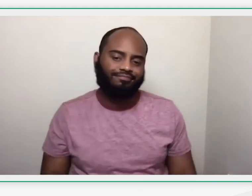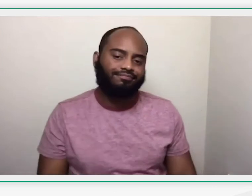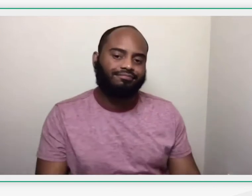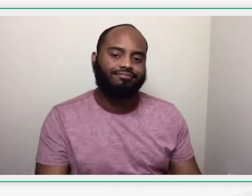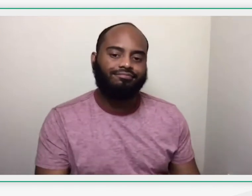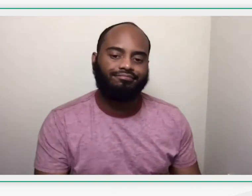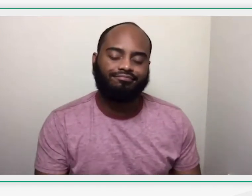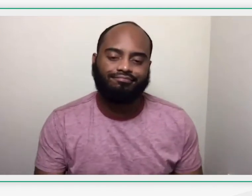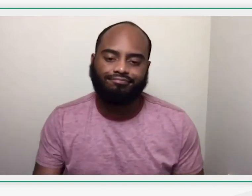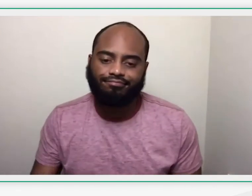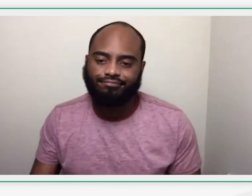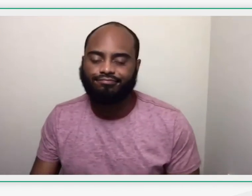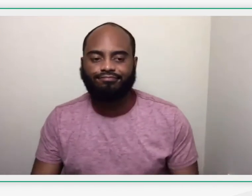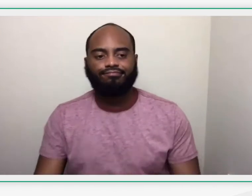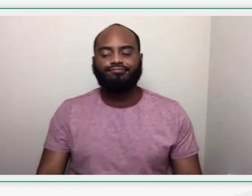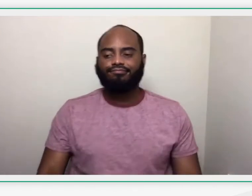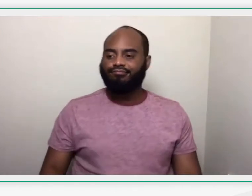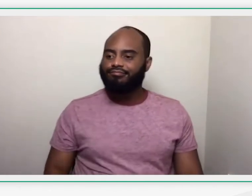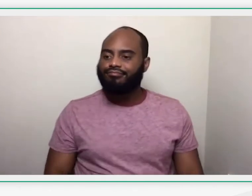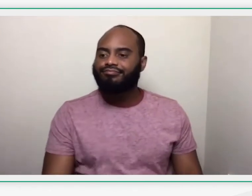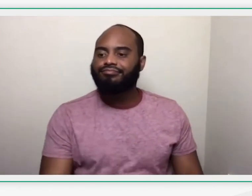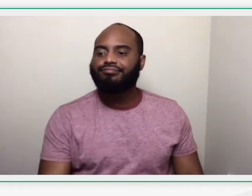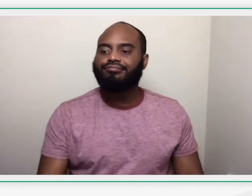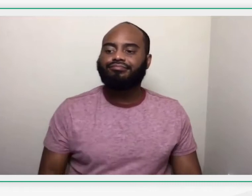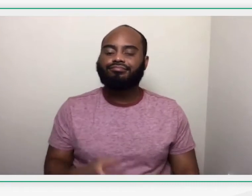So, those are some ways it can be impacted. So, it's best to have positive credit.